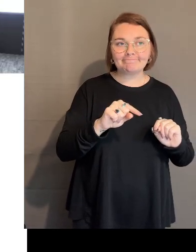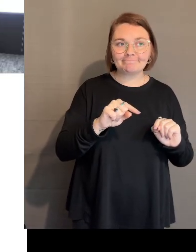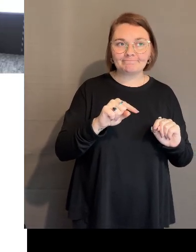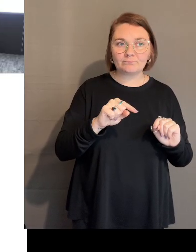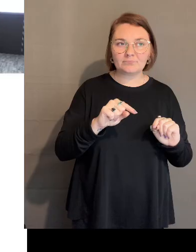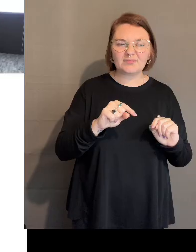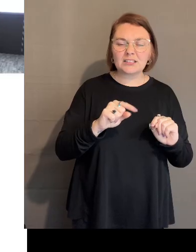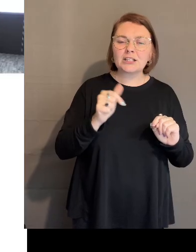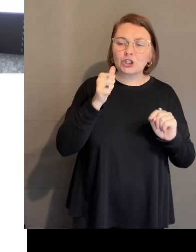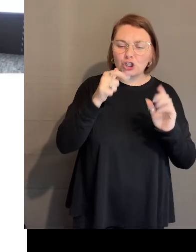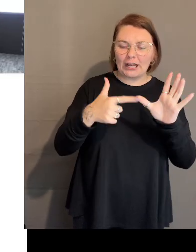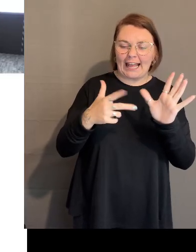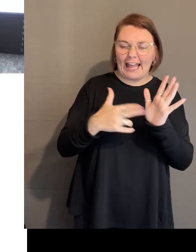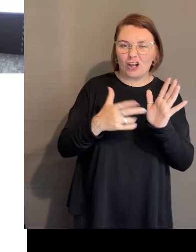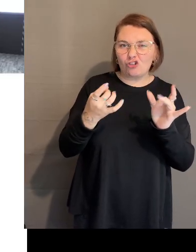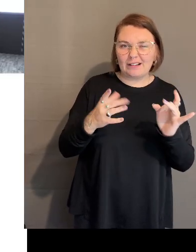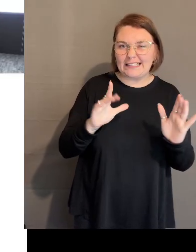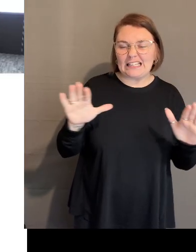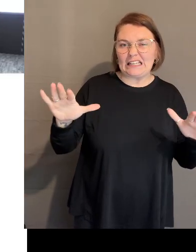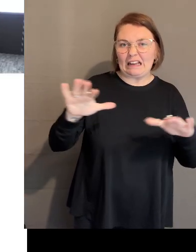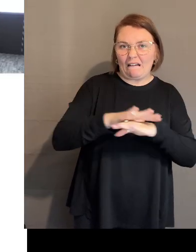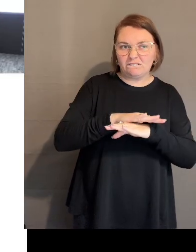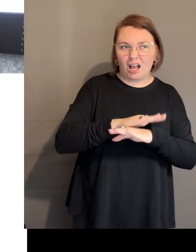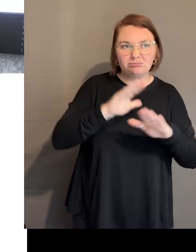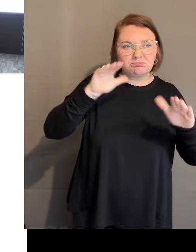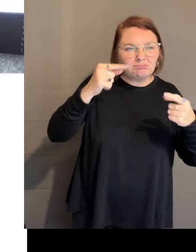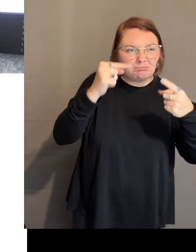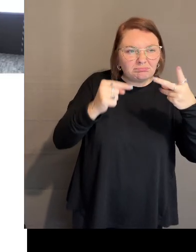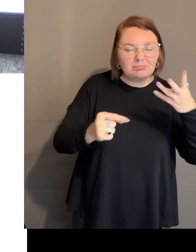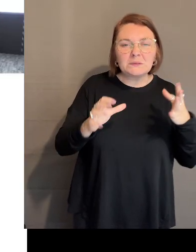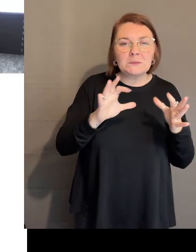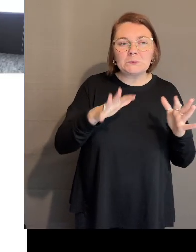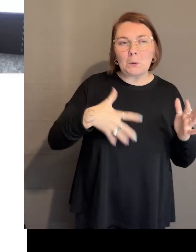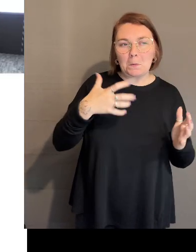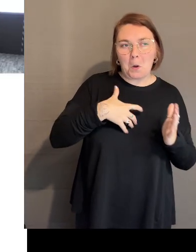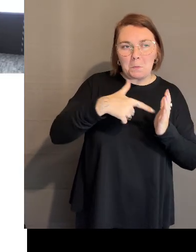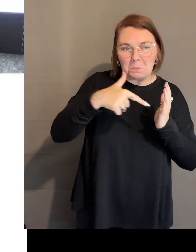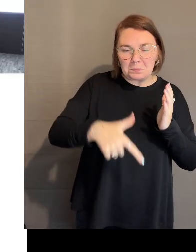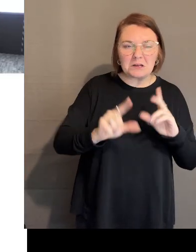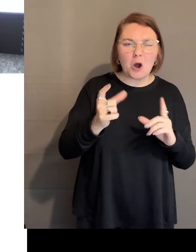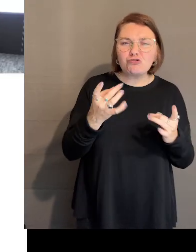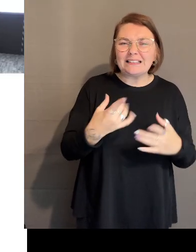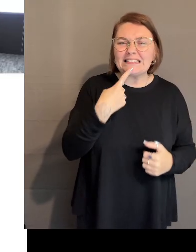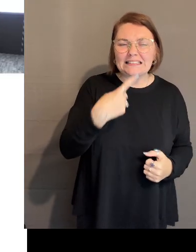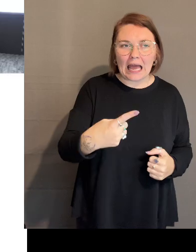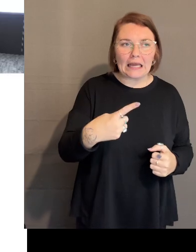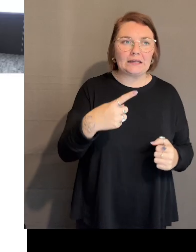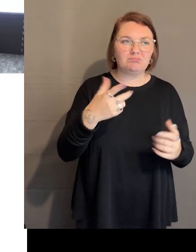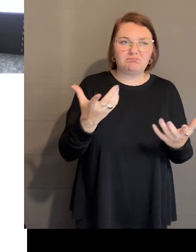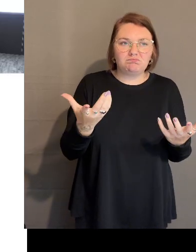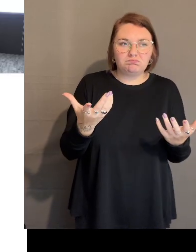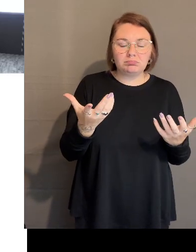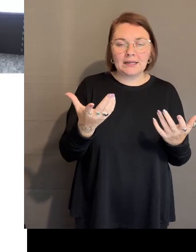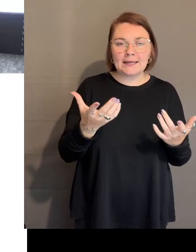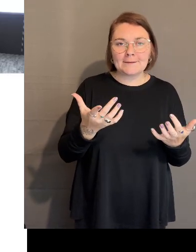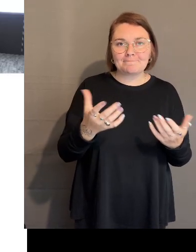Anne introduced it briefly, I'm not going to go into that much more, besides saying that it has a… yeah, I'm coming to that.